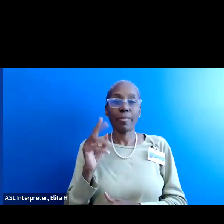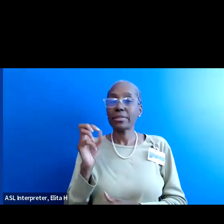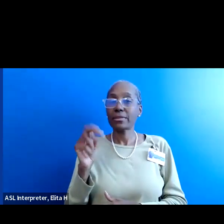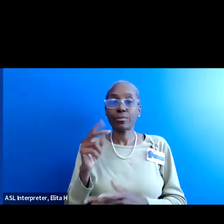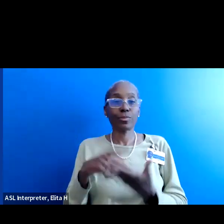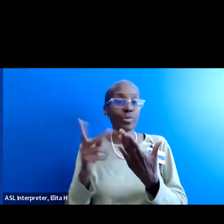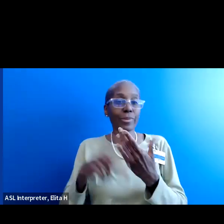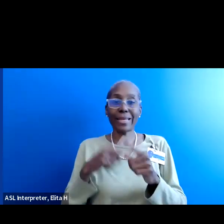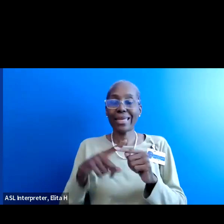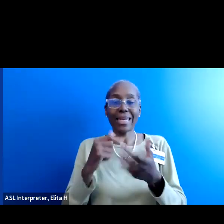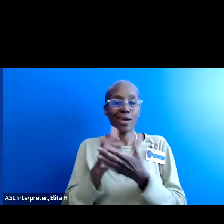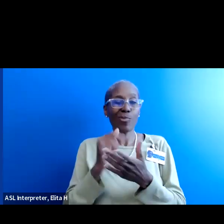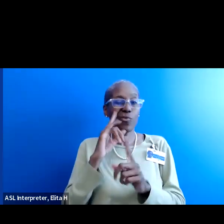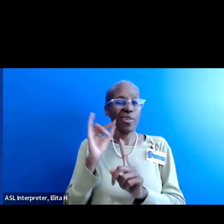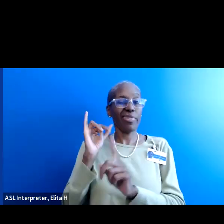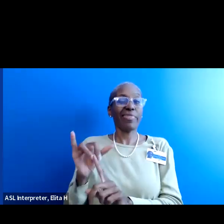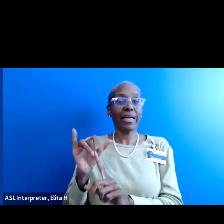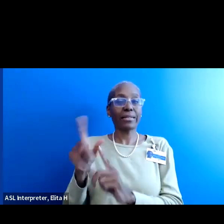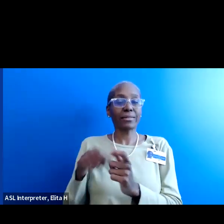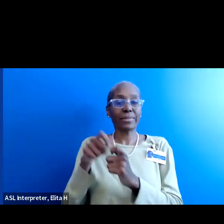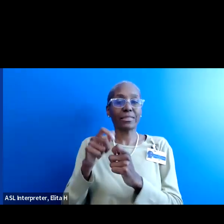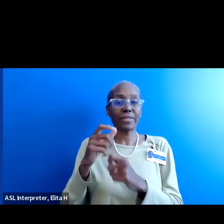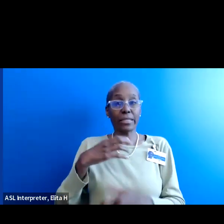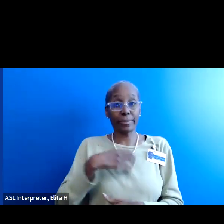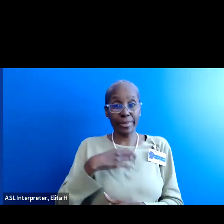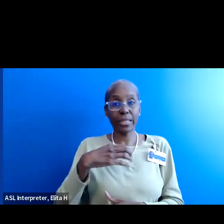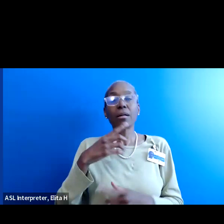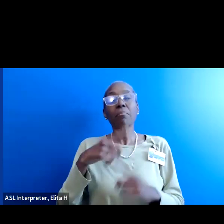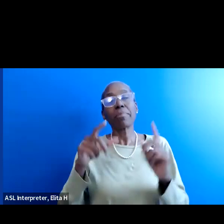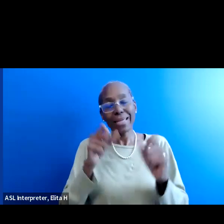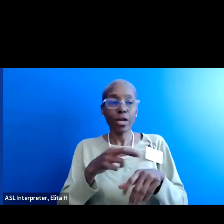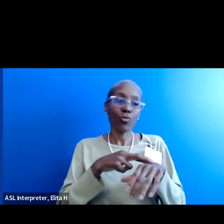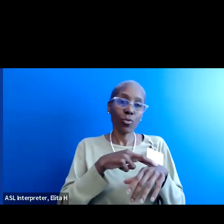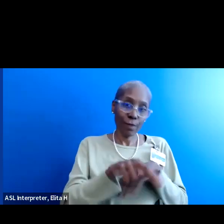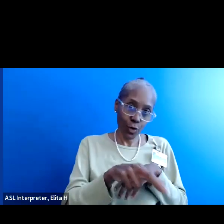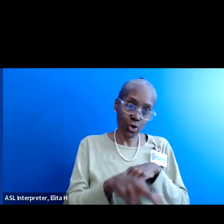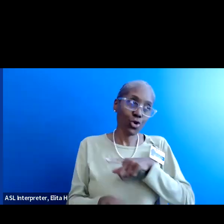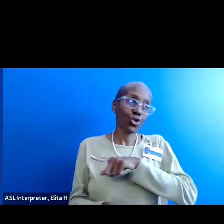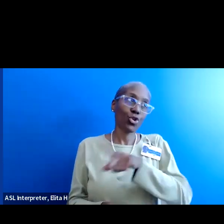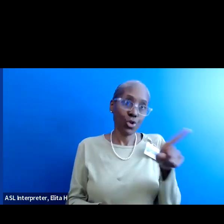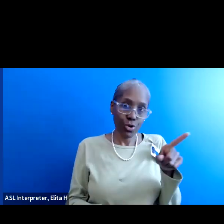you on that complaint specifically, but they would be able to refer you to someone that could help you with that.